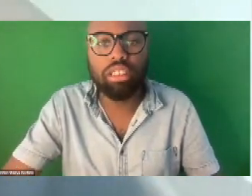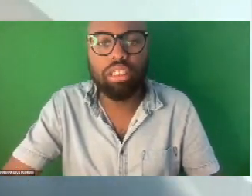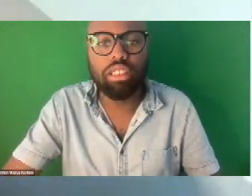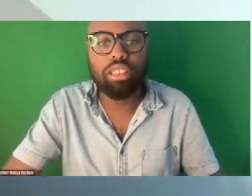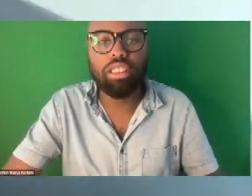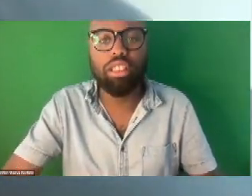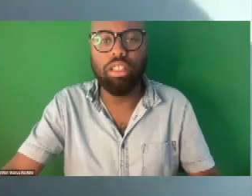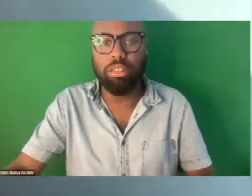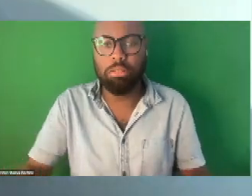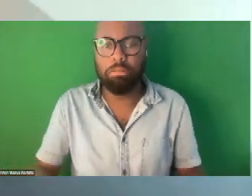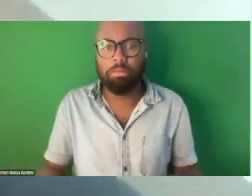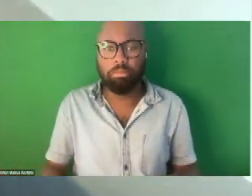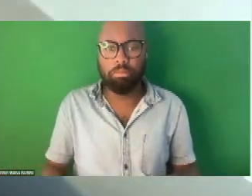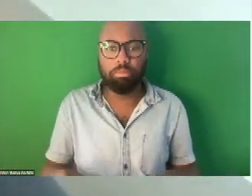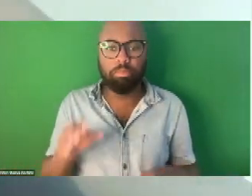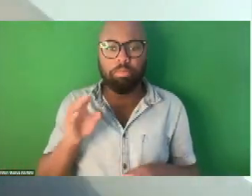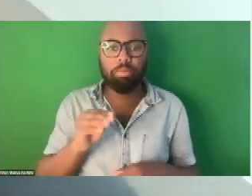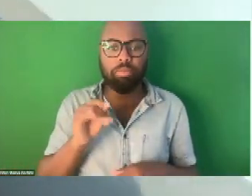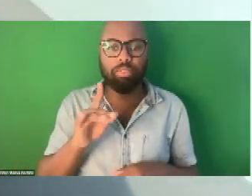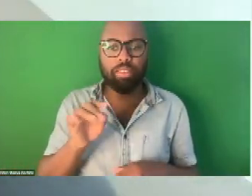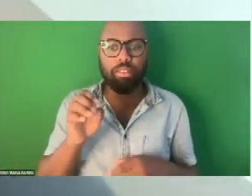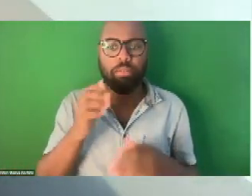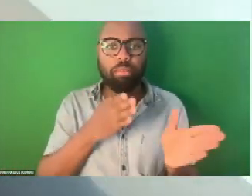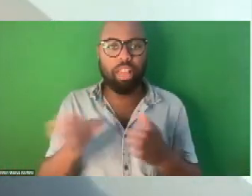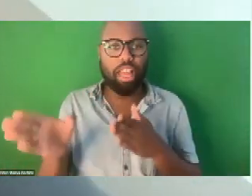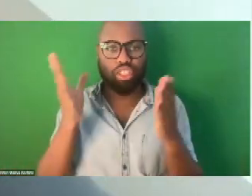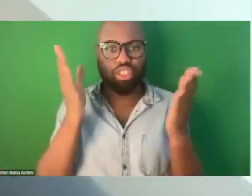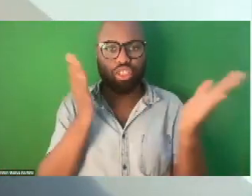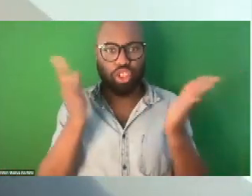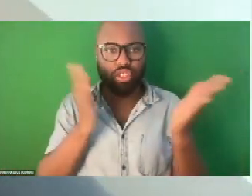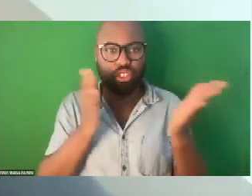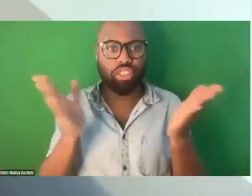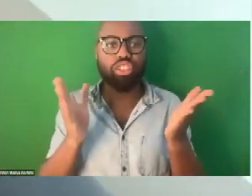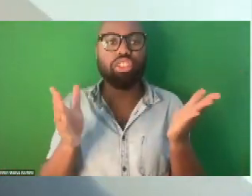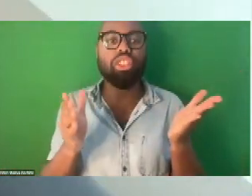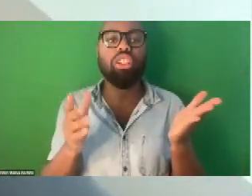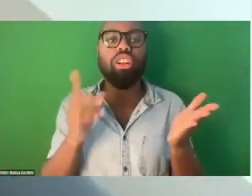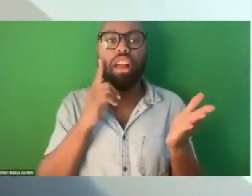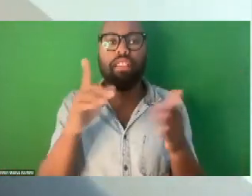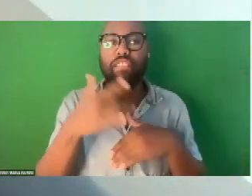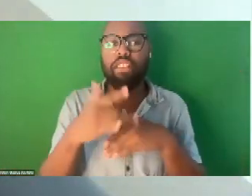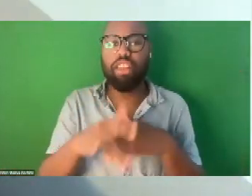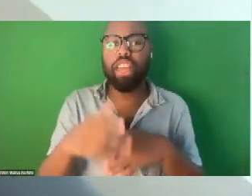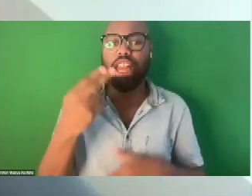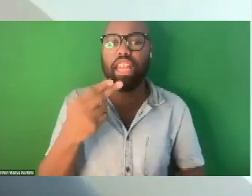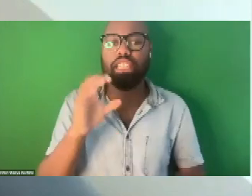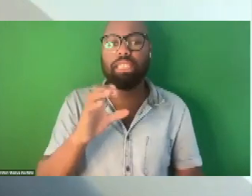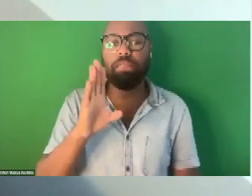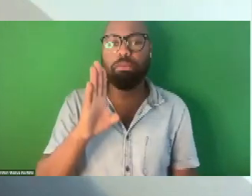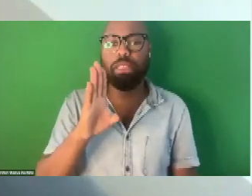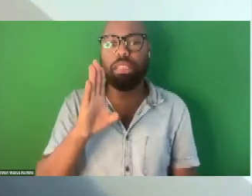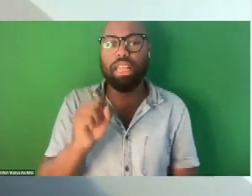or to otherwise grow the availability of HCBS generally were